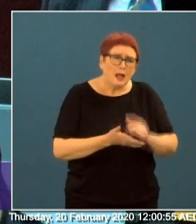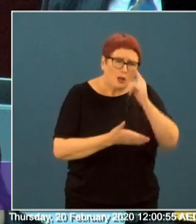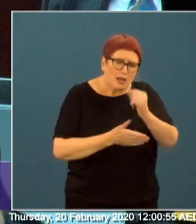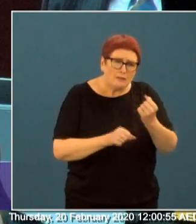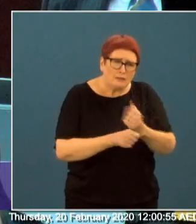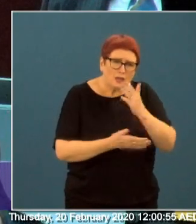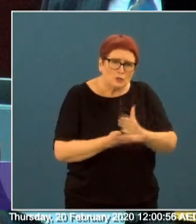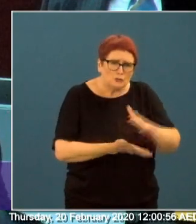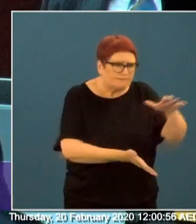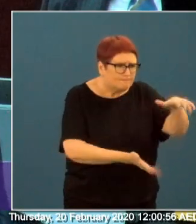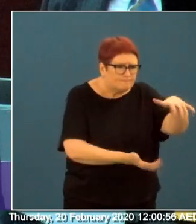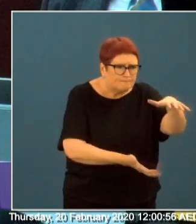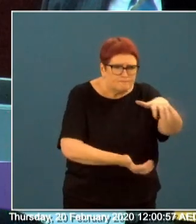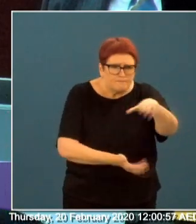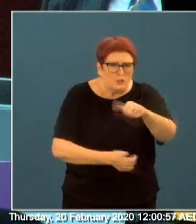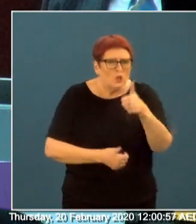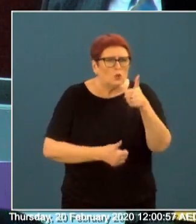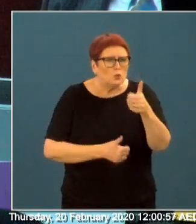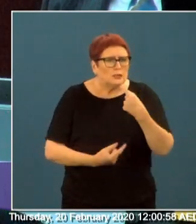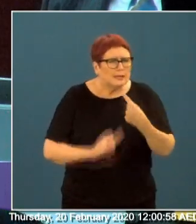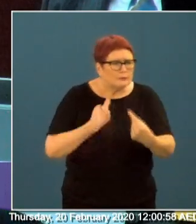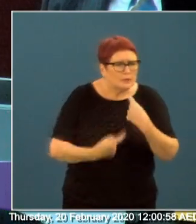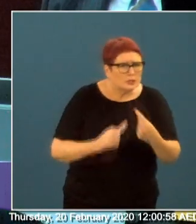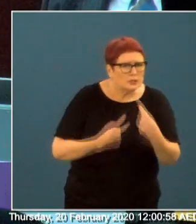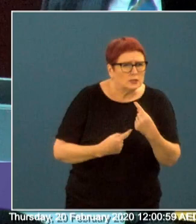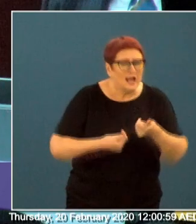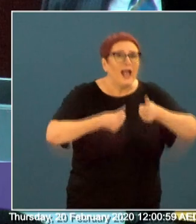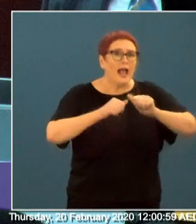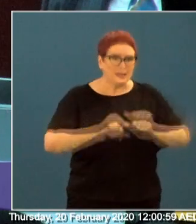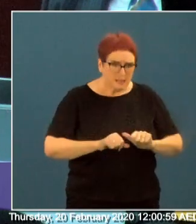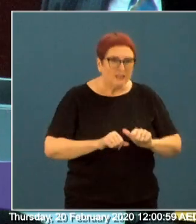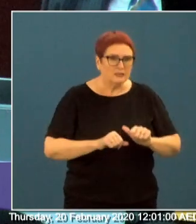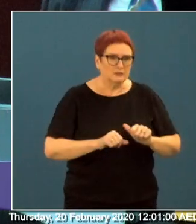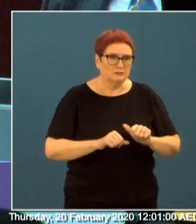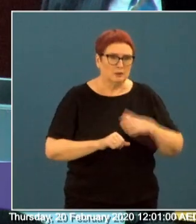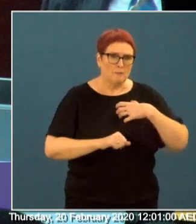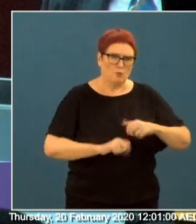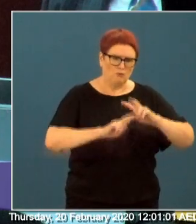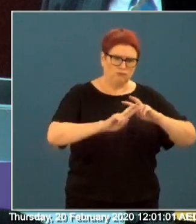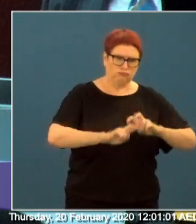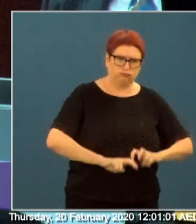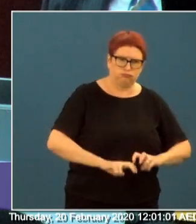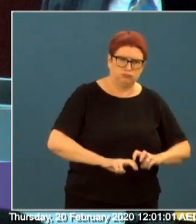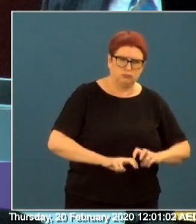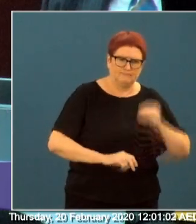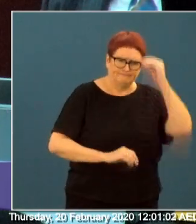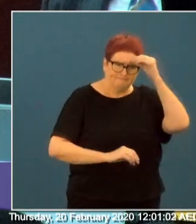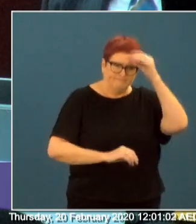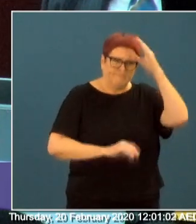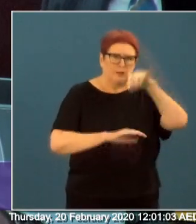relevant data and then to undertake the research to better understand epilepsy as a comorbidity?